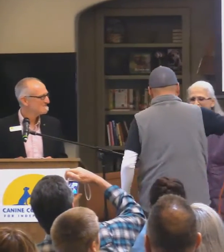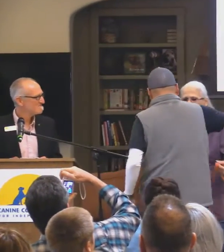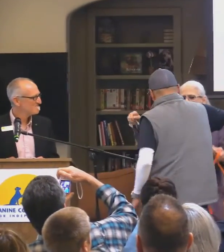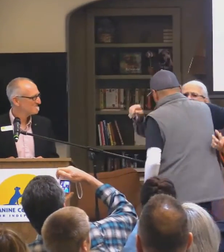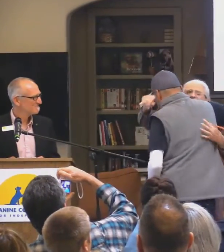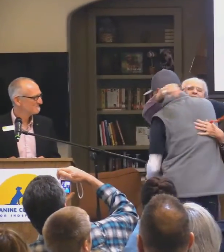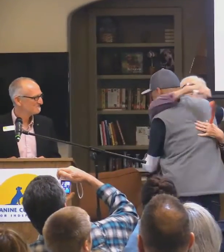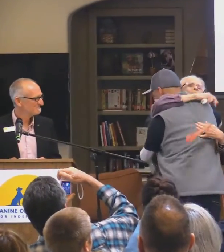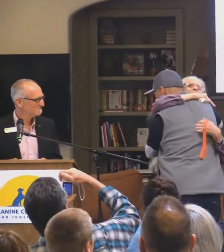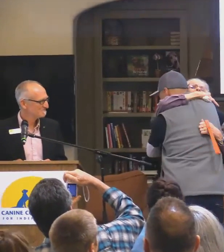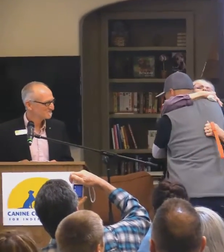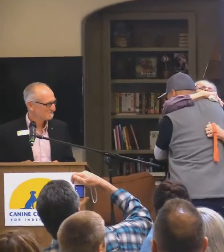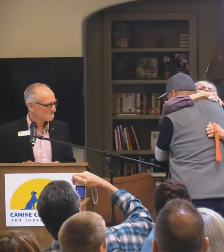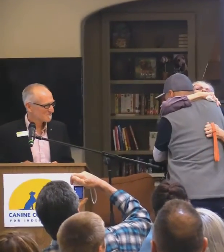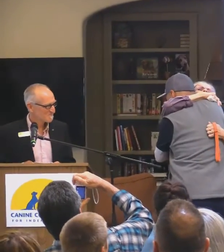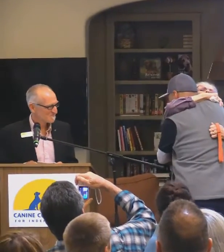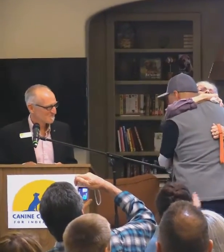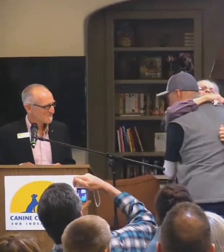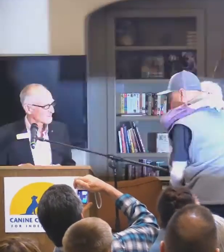You ready to give her up, Glenn?